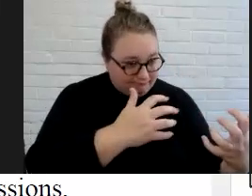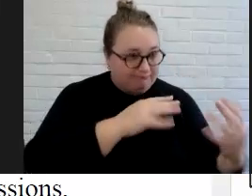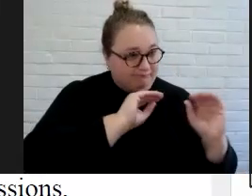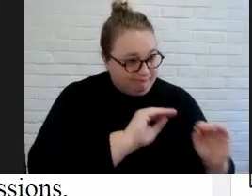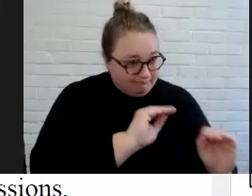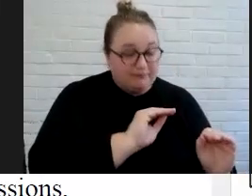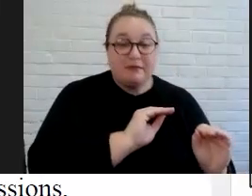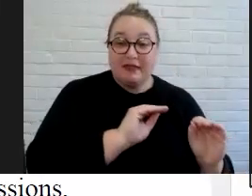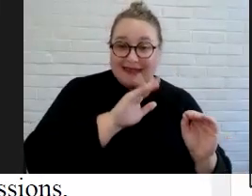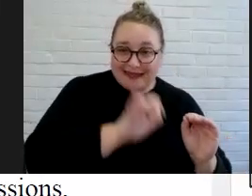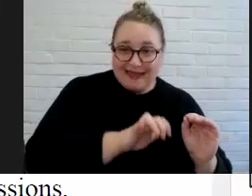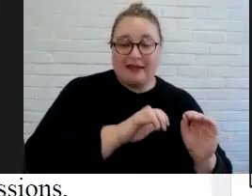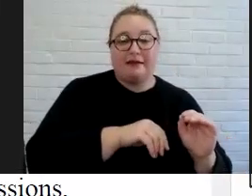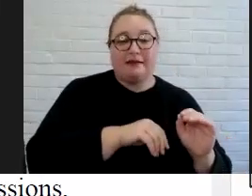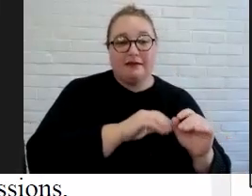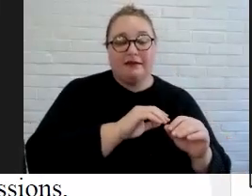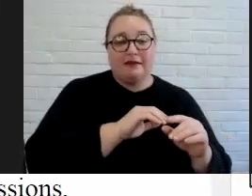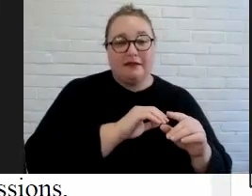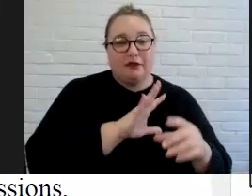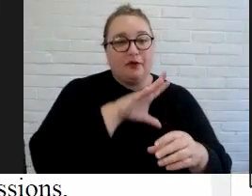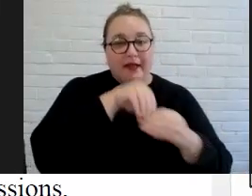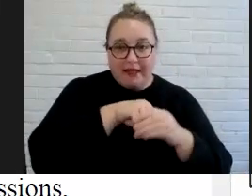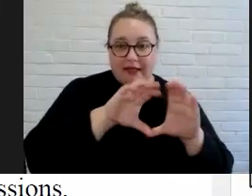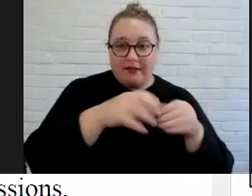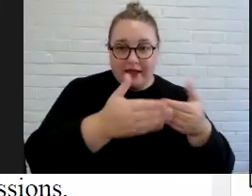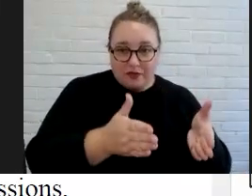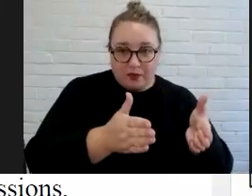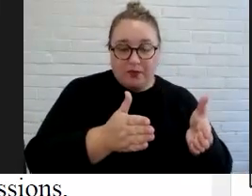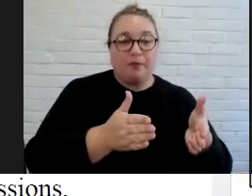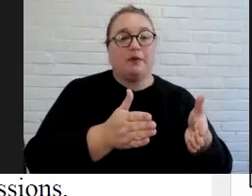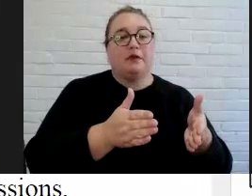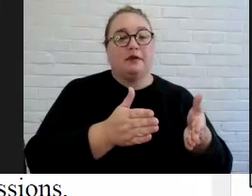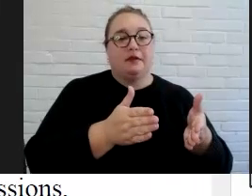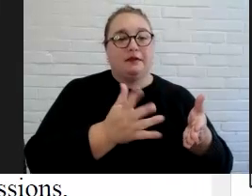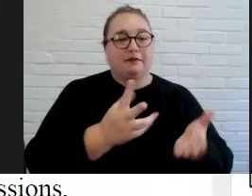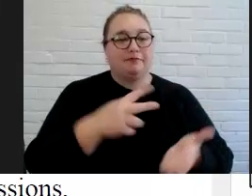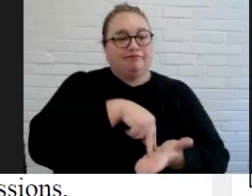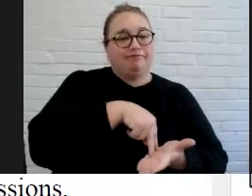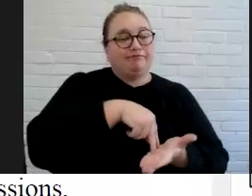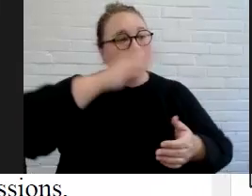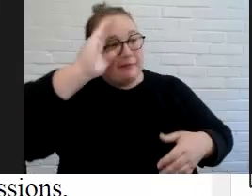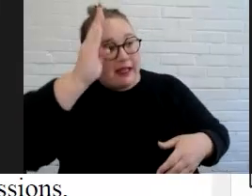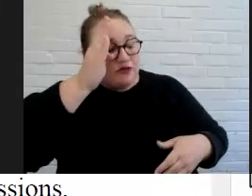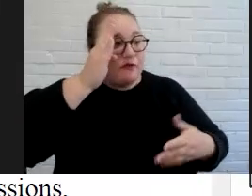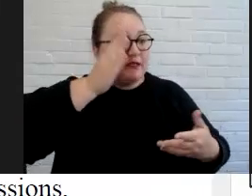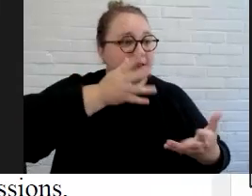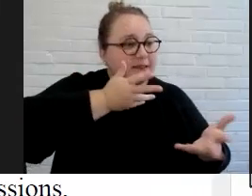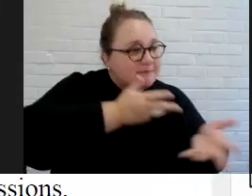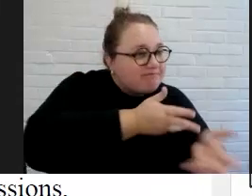you are in your class or standing out in front of your class or giving a lecture or you're talking to students, even,